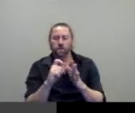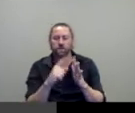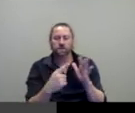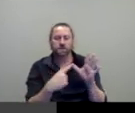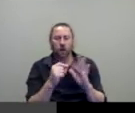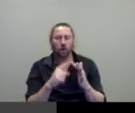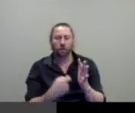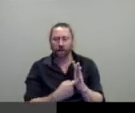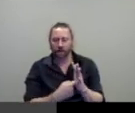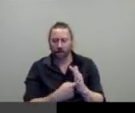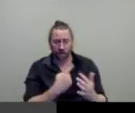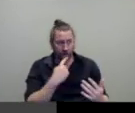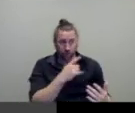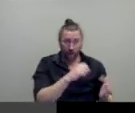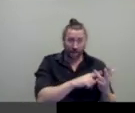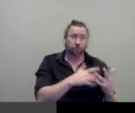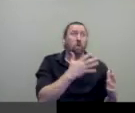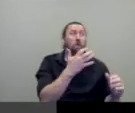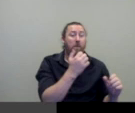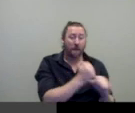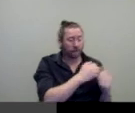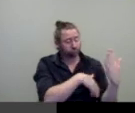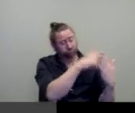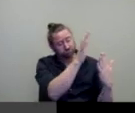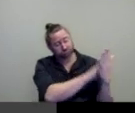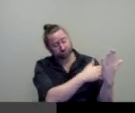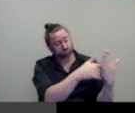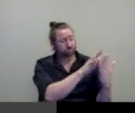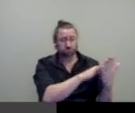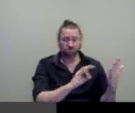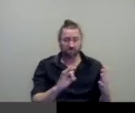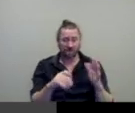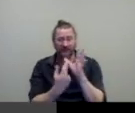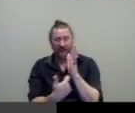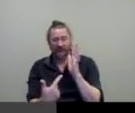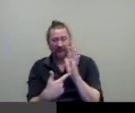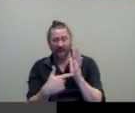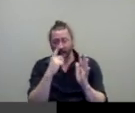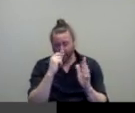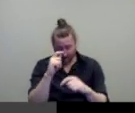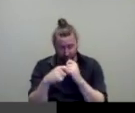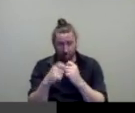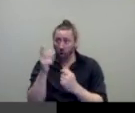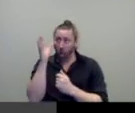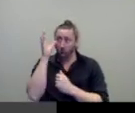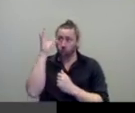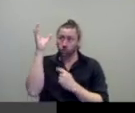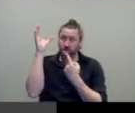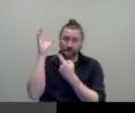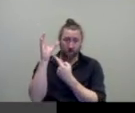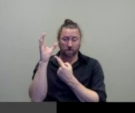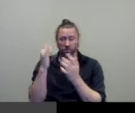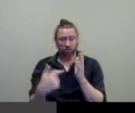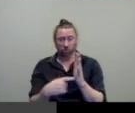to be concerned with the physical acts of making instead art might occur in the conceptual acts of